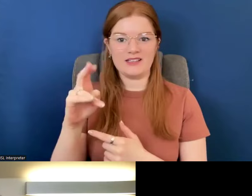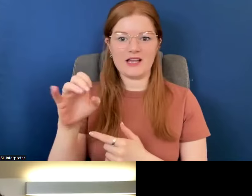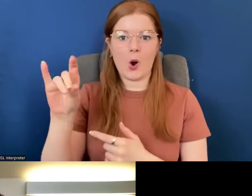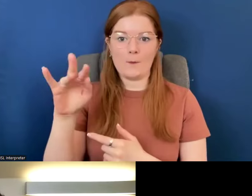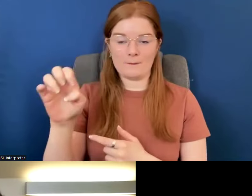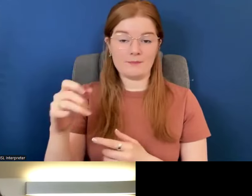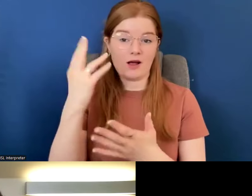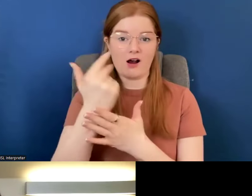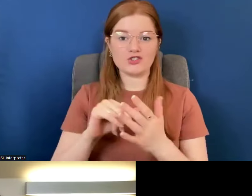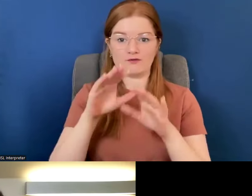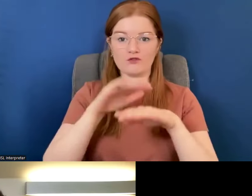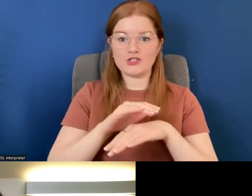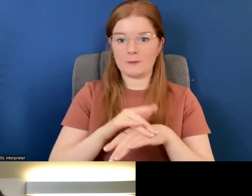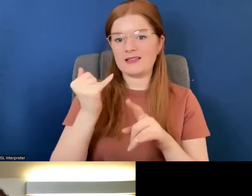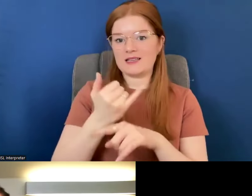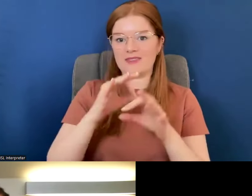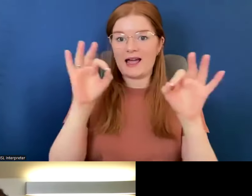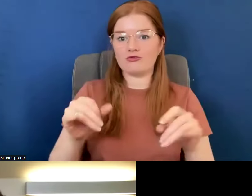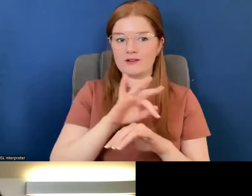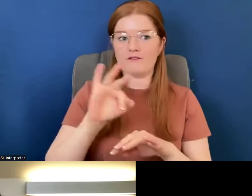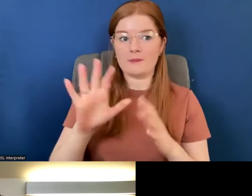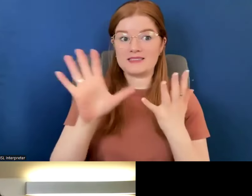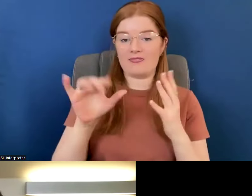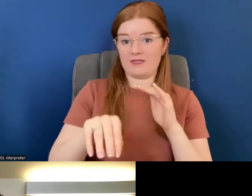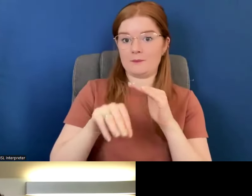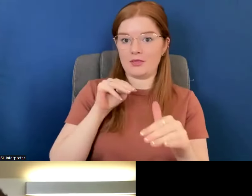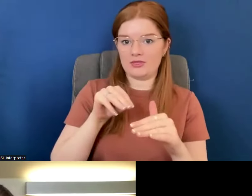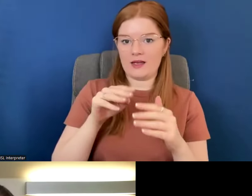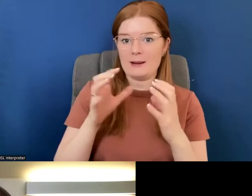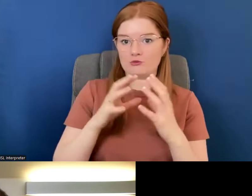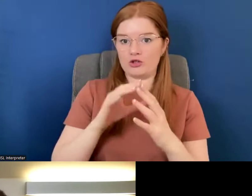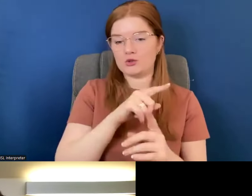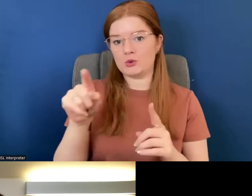in the Gallery on from the 10th of this month, the 10th of April to the 10th of